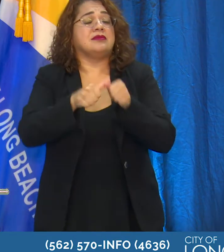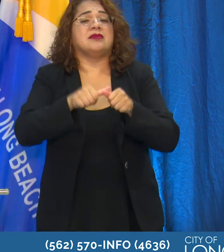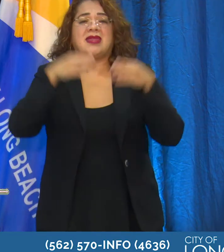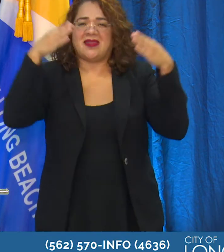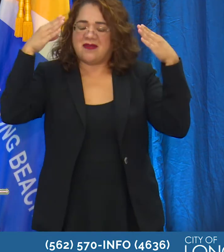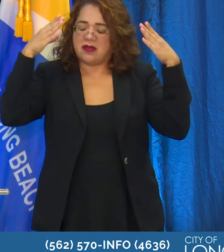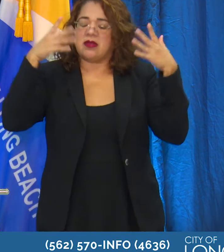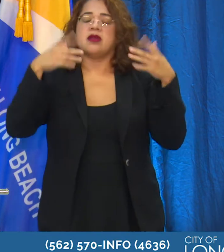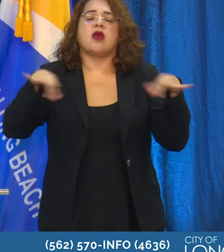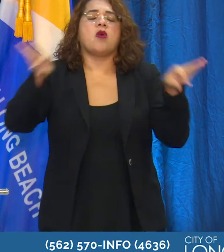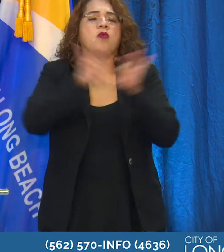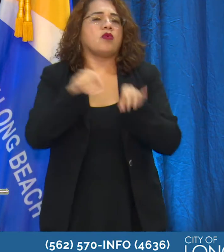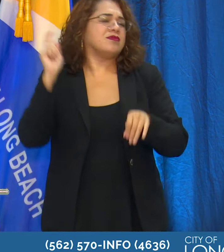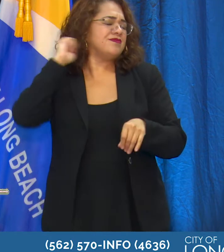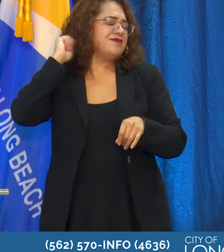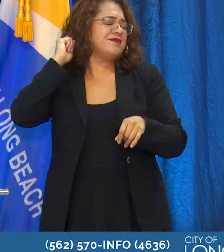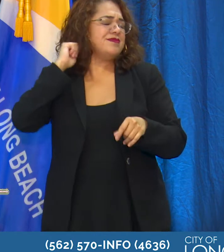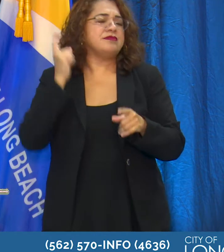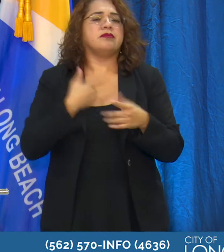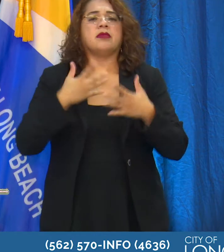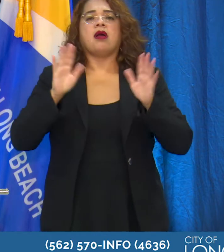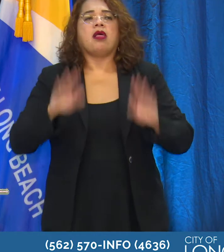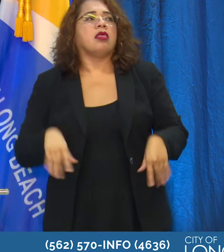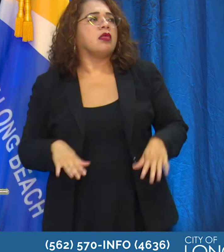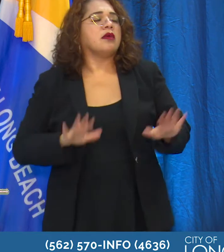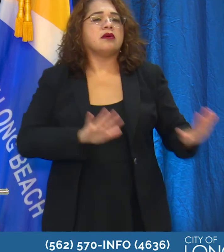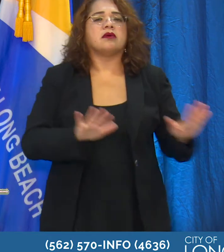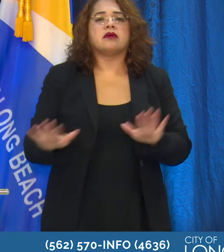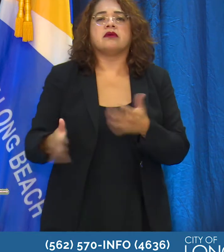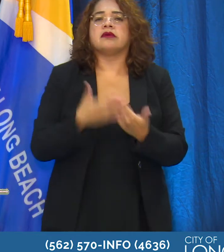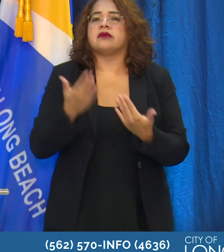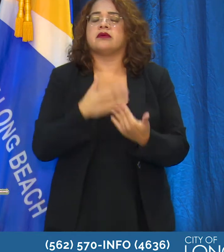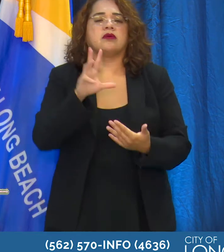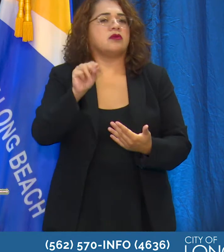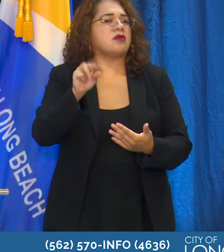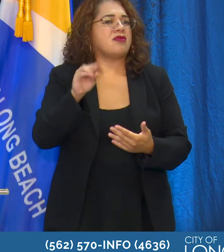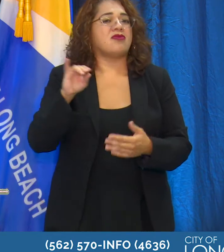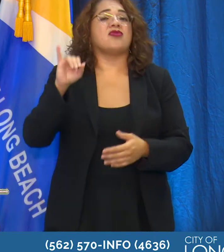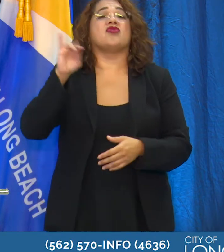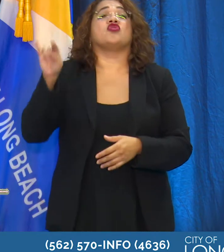numbers don't feel as alarming as they were throughout July and into early August.